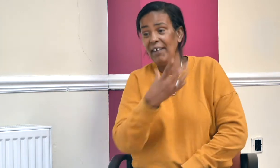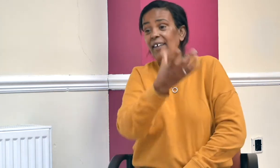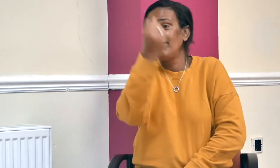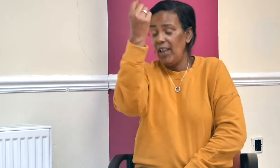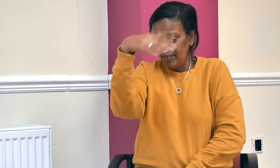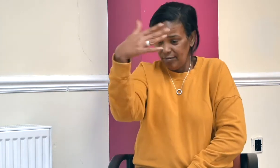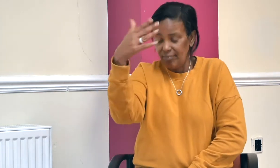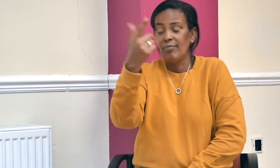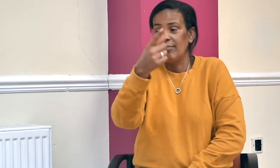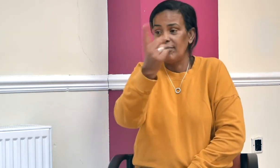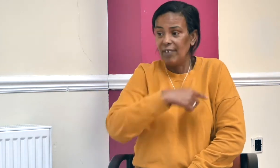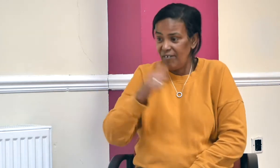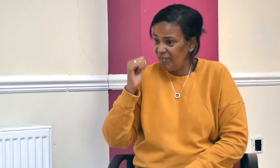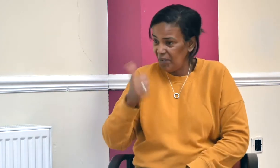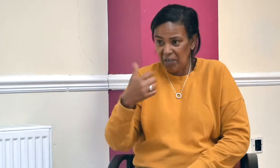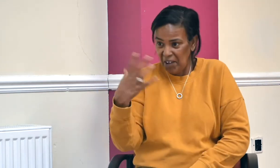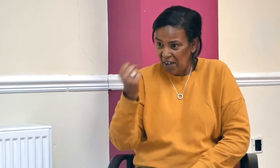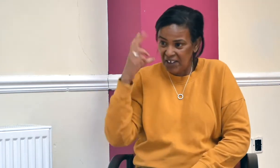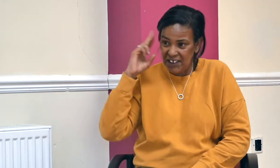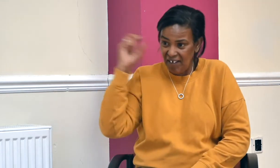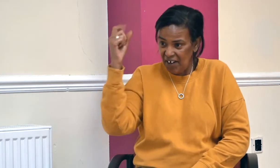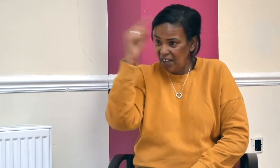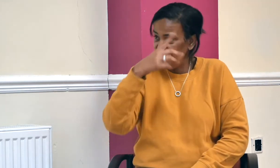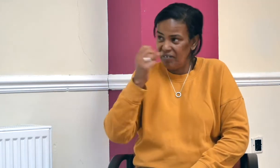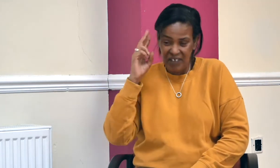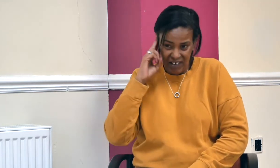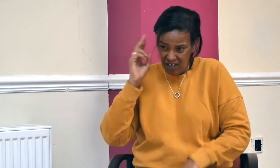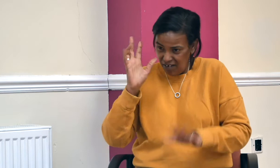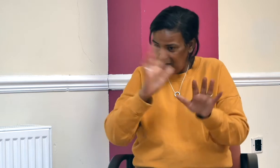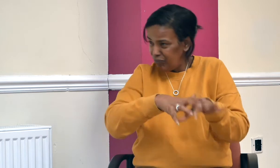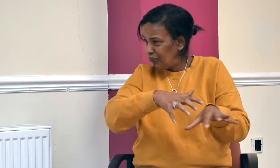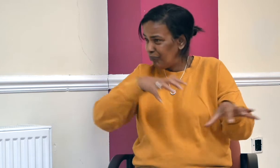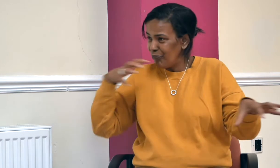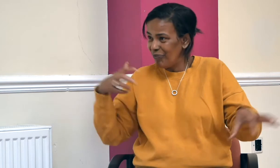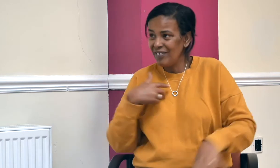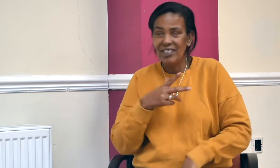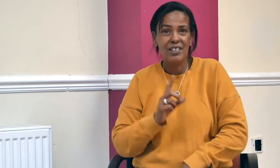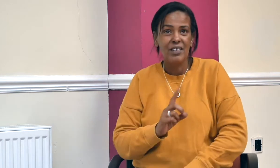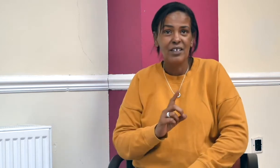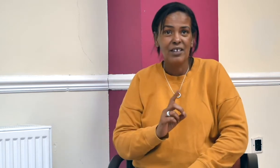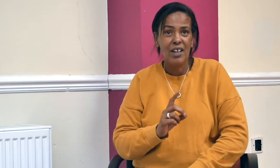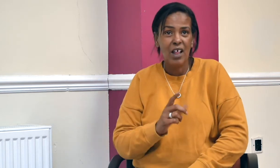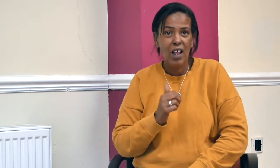So, he went and came back telling me how great it was, and that lots of deaf people were there.